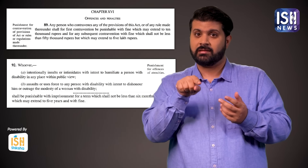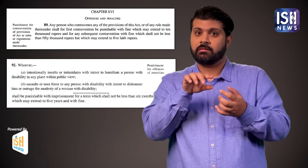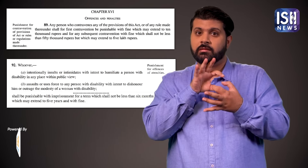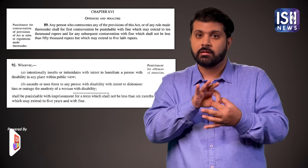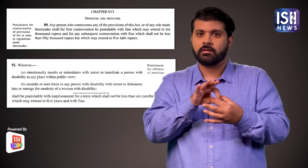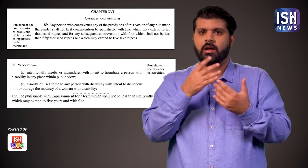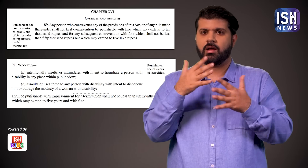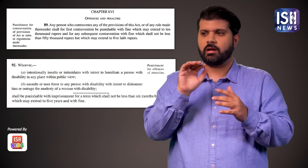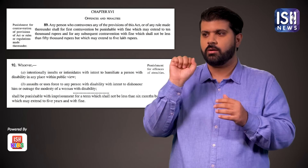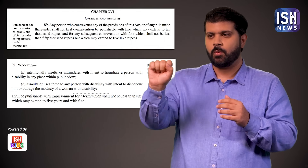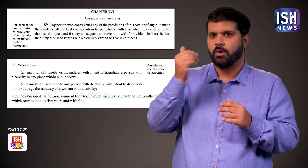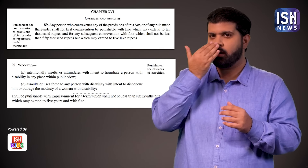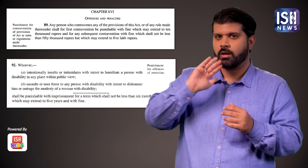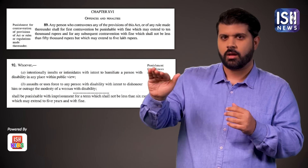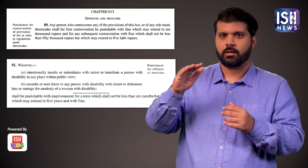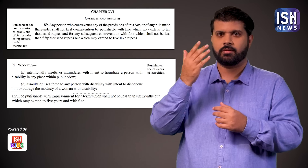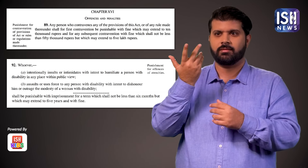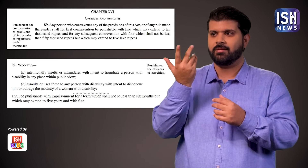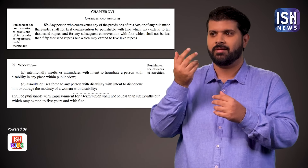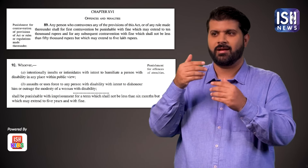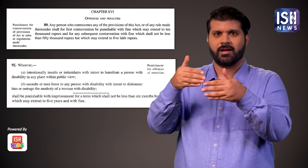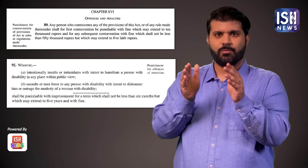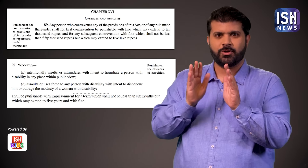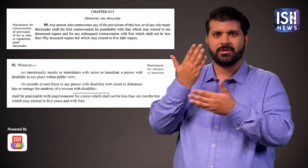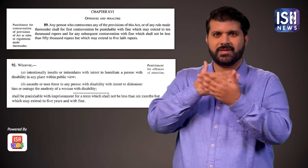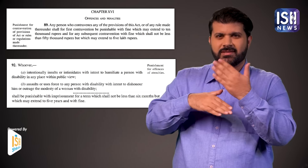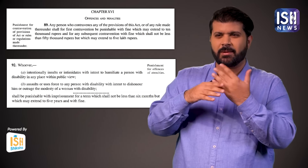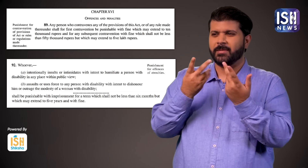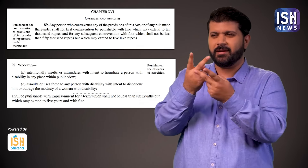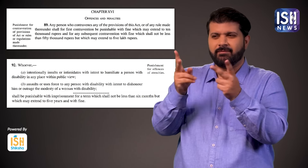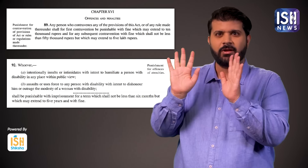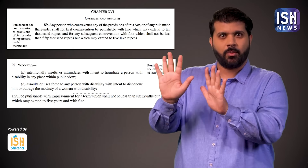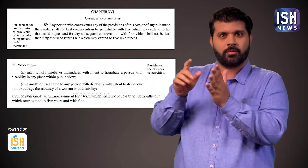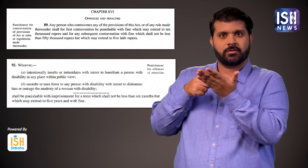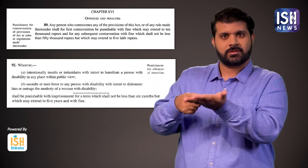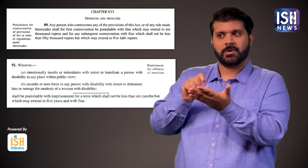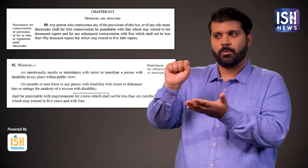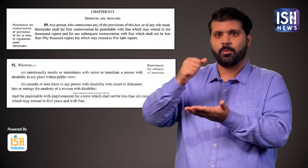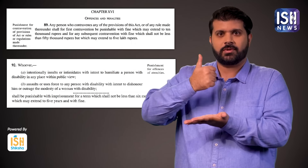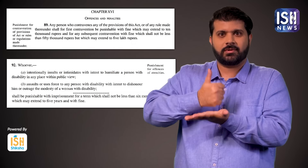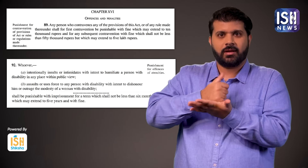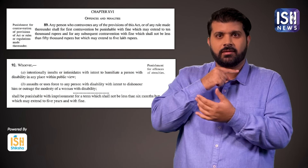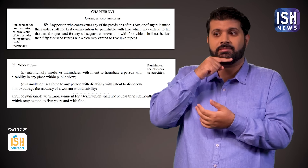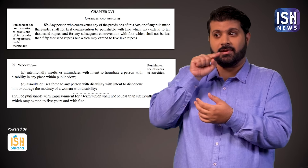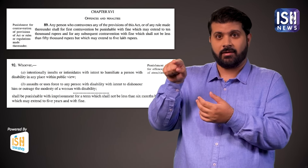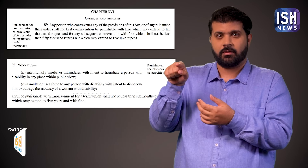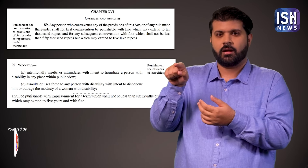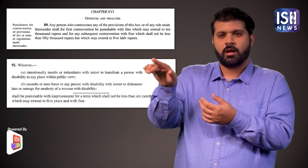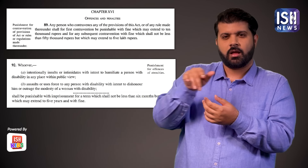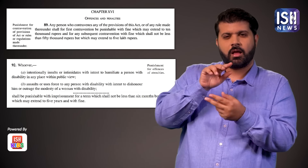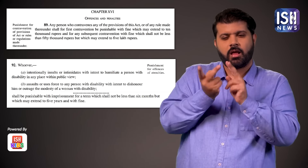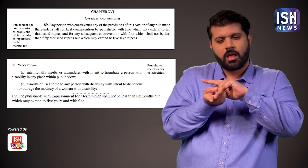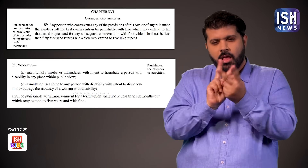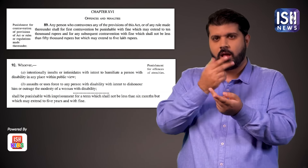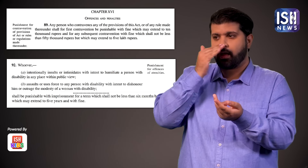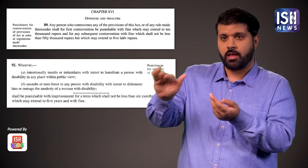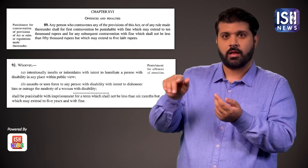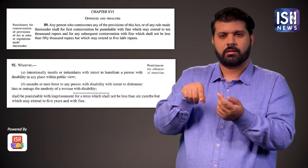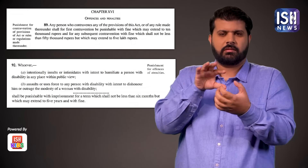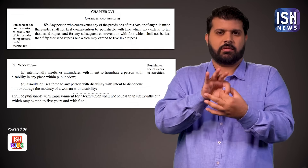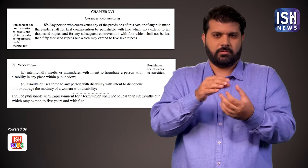which protect the dignity and rights of persons with disabilities. Their language must not be insulted or mocked.